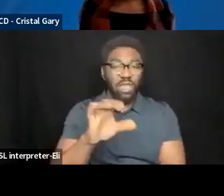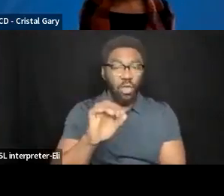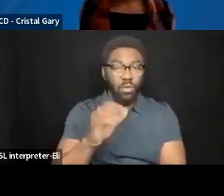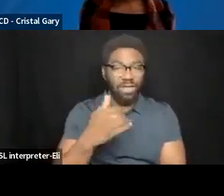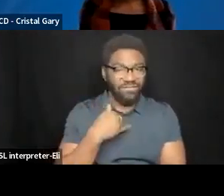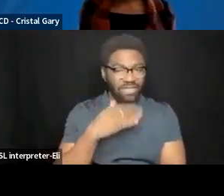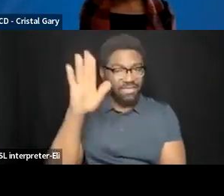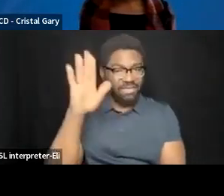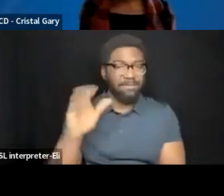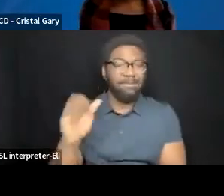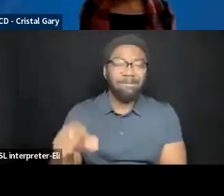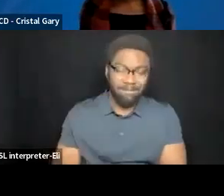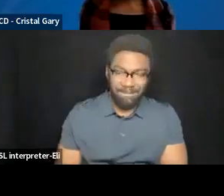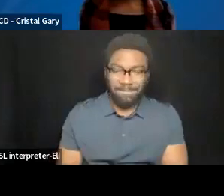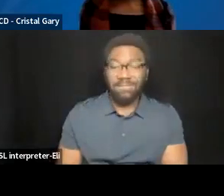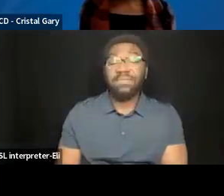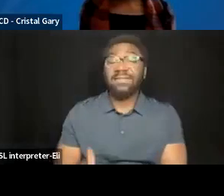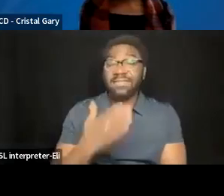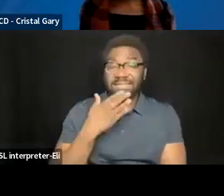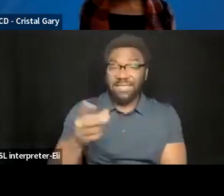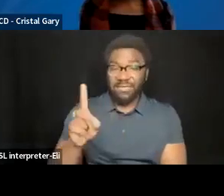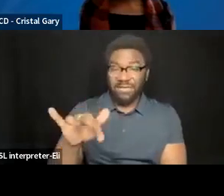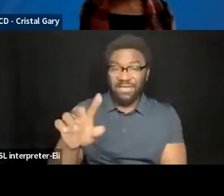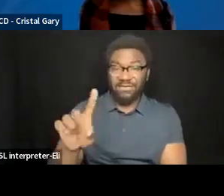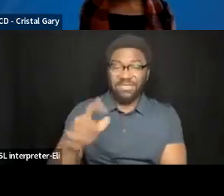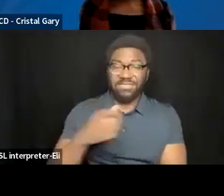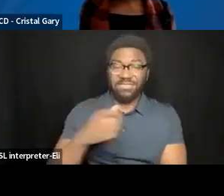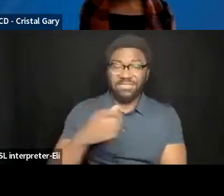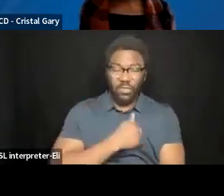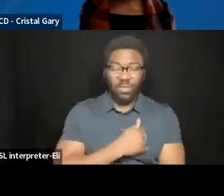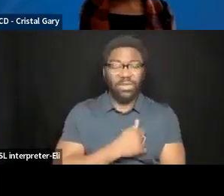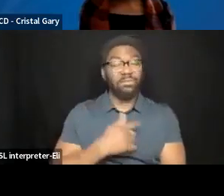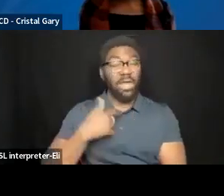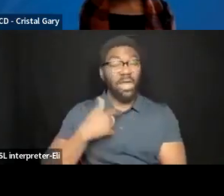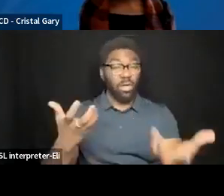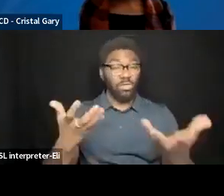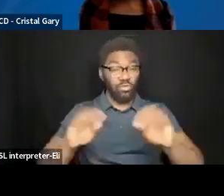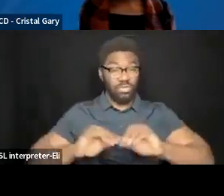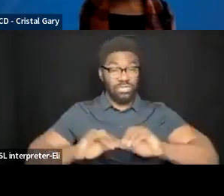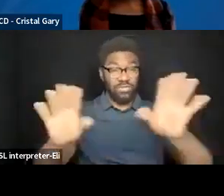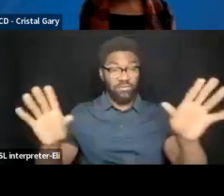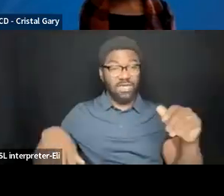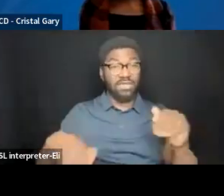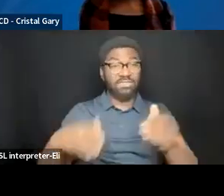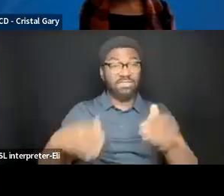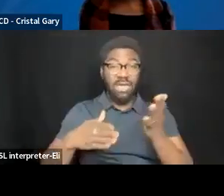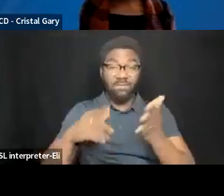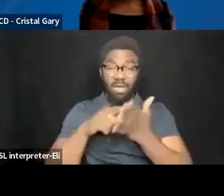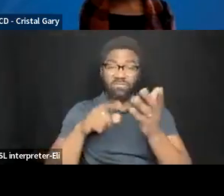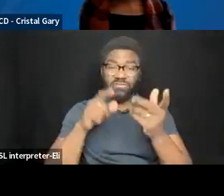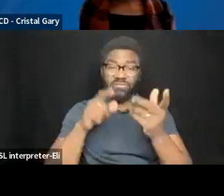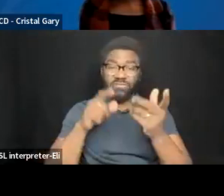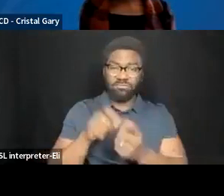Yeah, thank you, David. And sorry, right before that, but just want a clarification on some of the guidelines you're giving to Josh